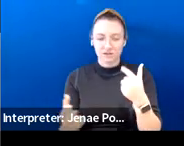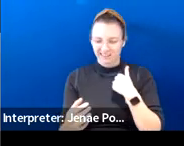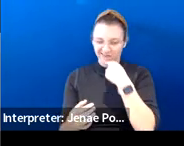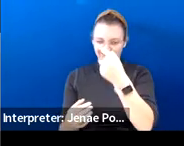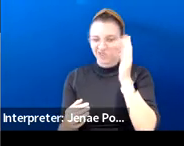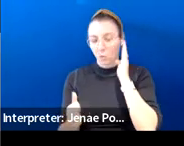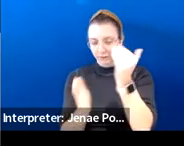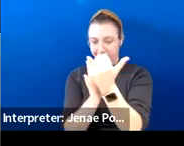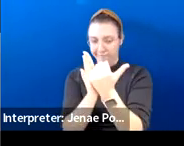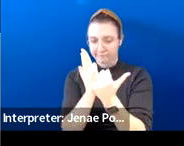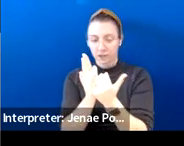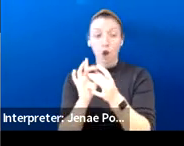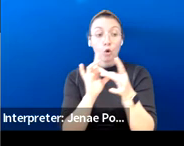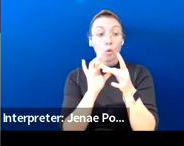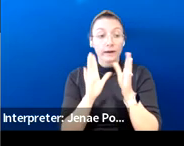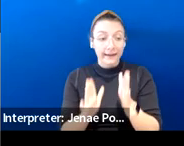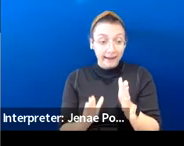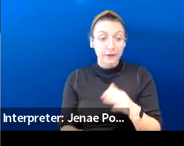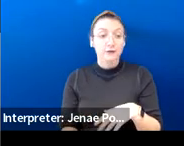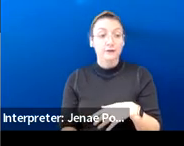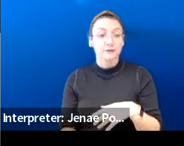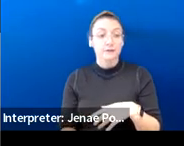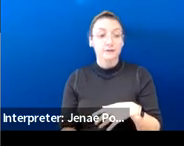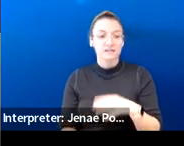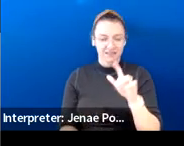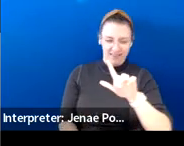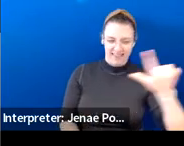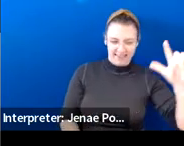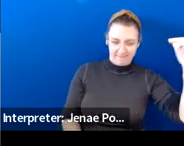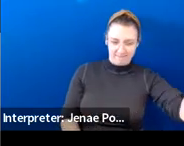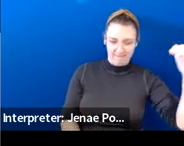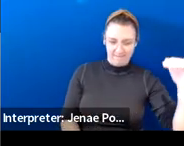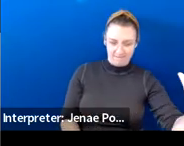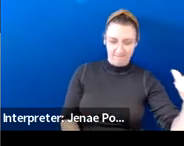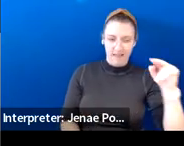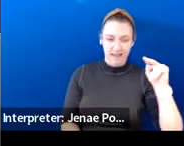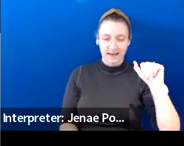So our coordinators, which are entitled Baby be Rene Cliff, those are